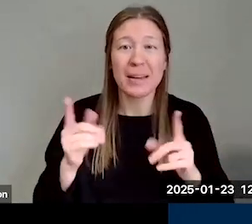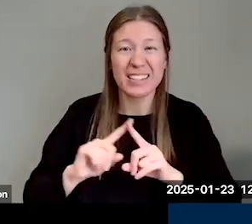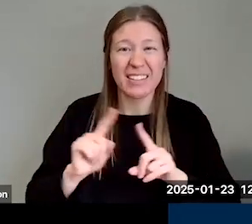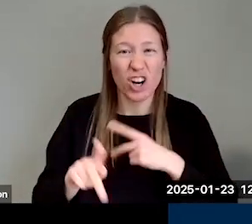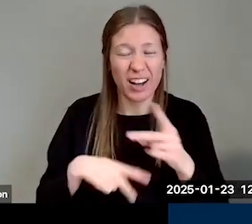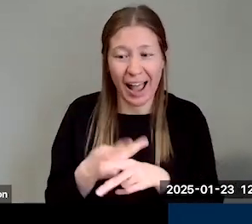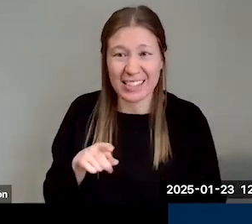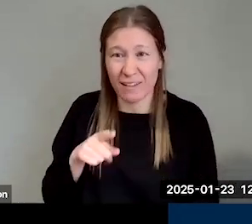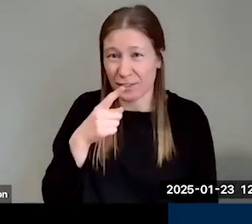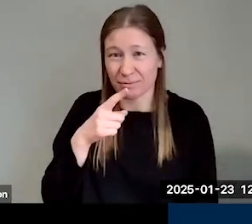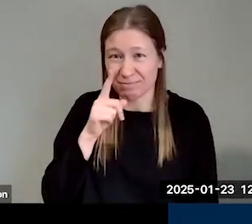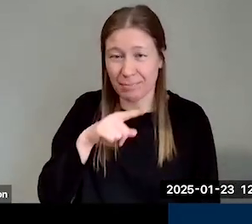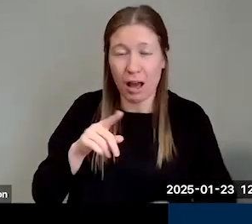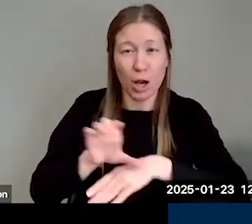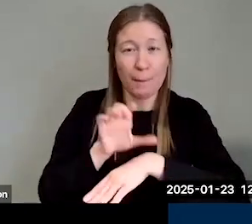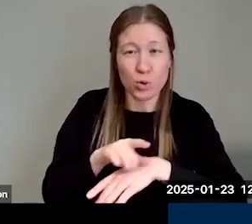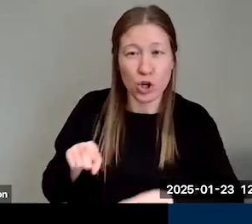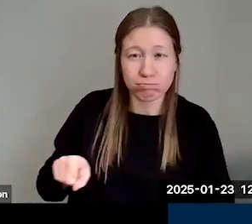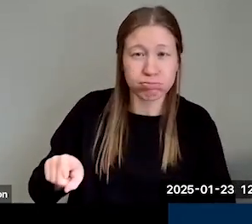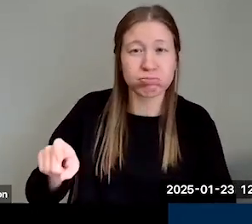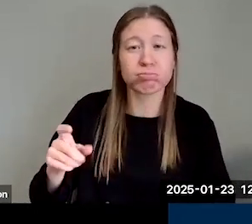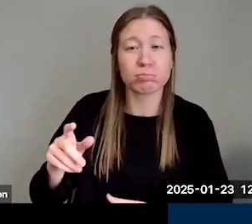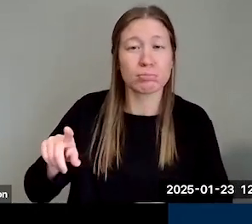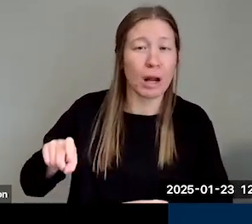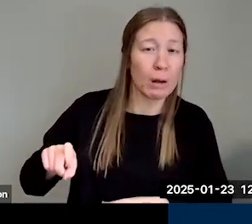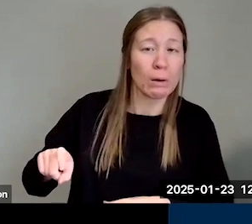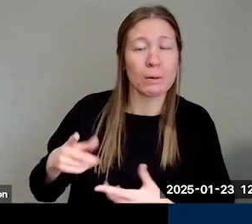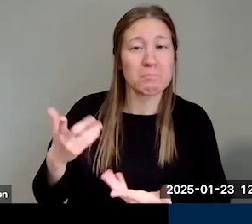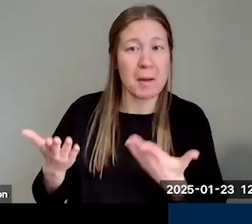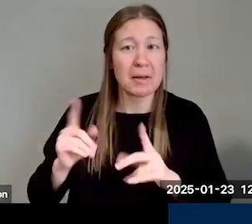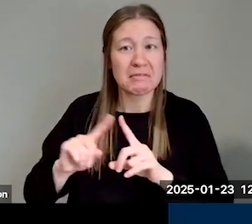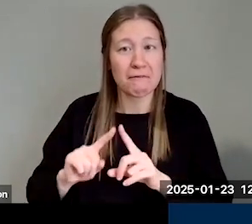it is a great way to approach creating that accessible environment.